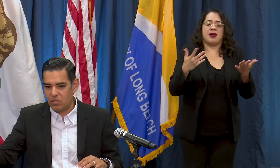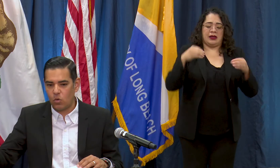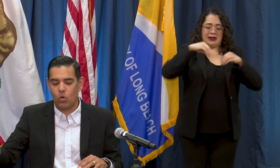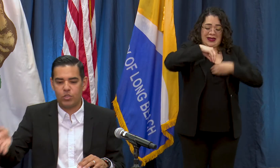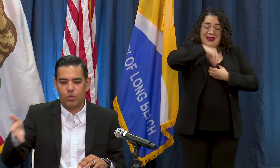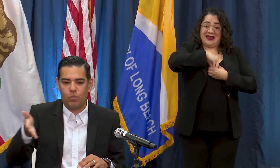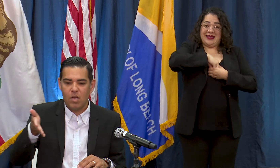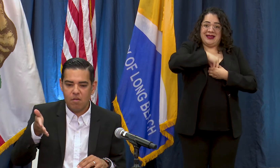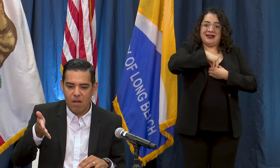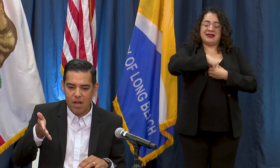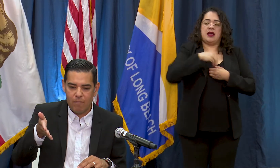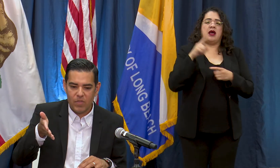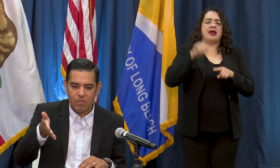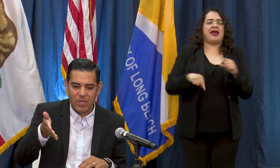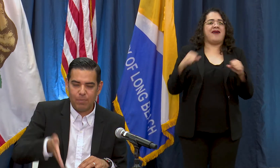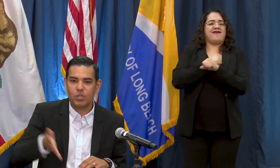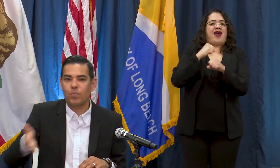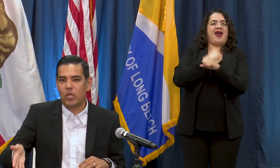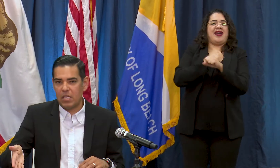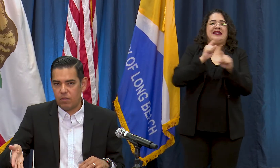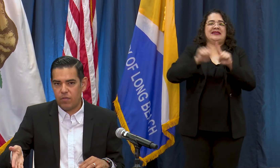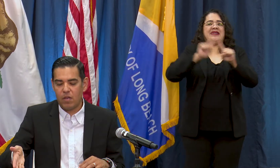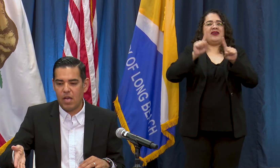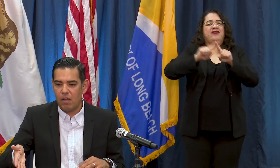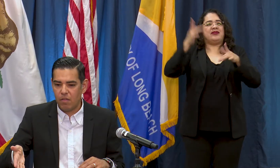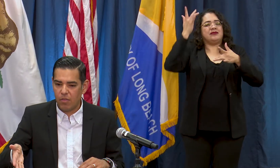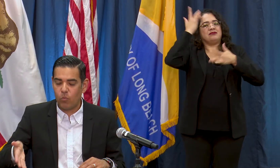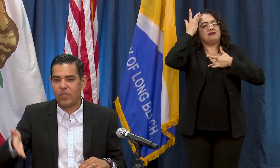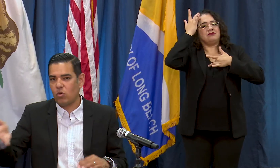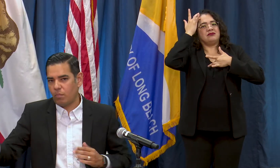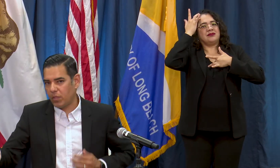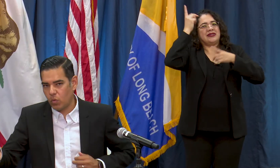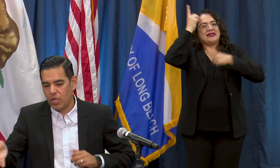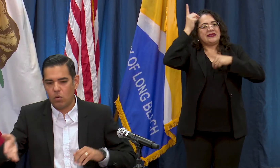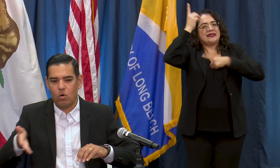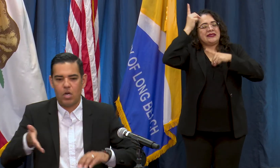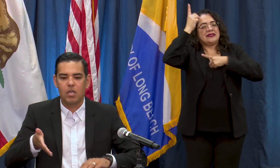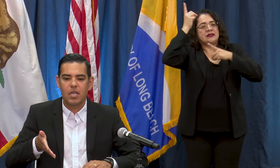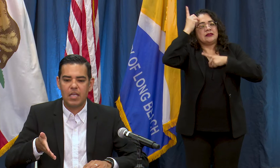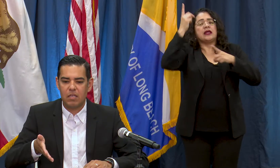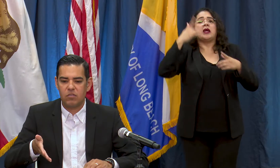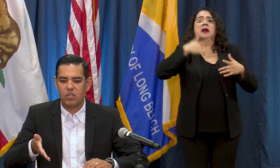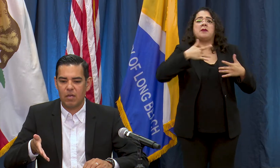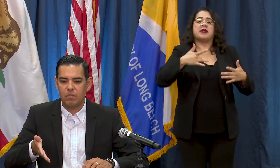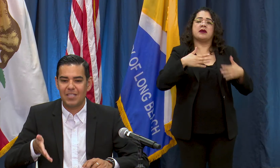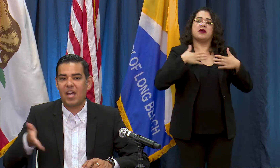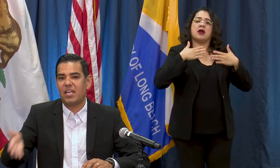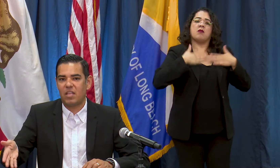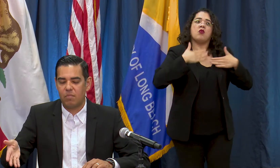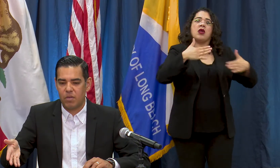or to be able to breathe the way they normally would, or is denying them the